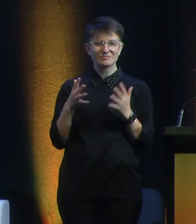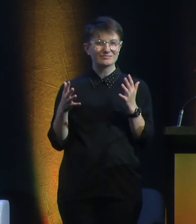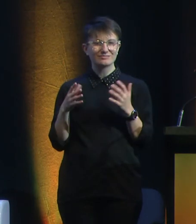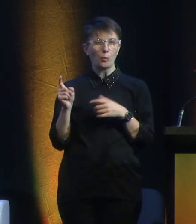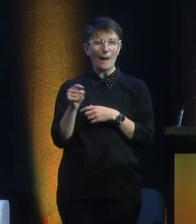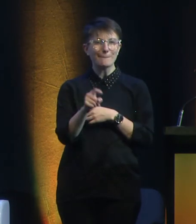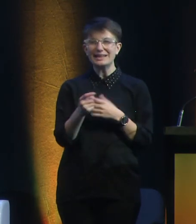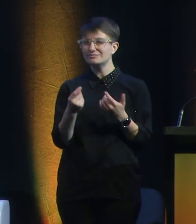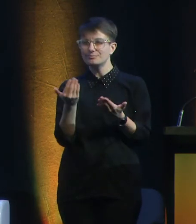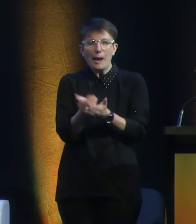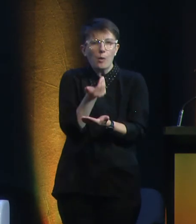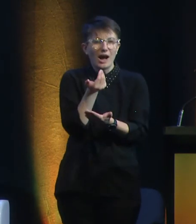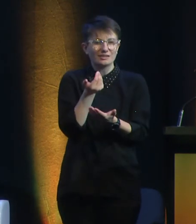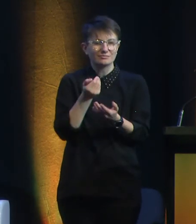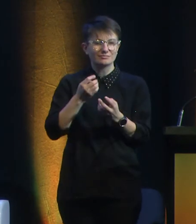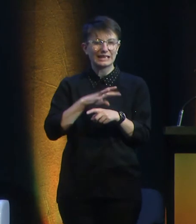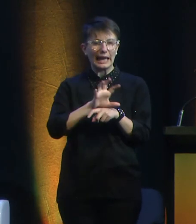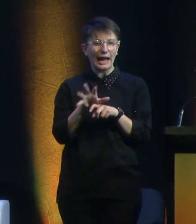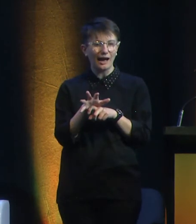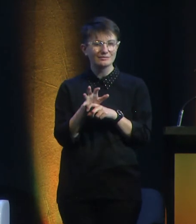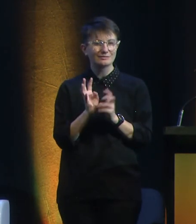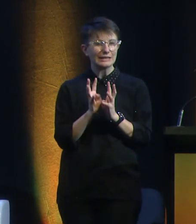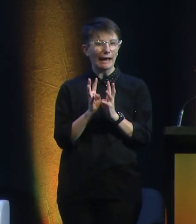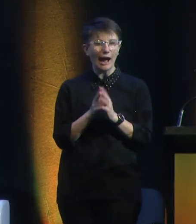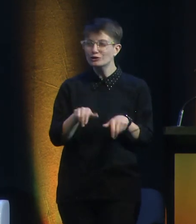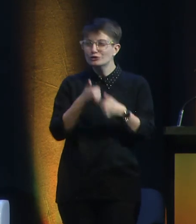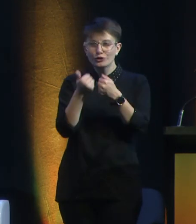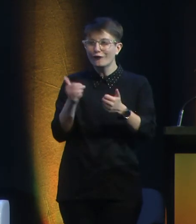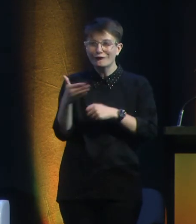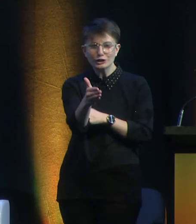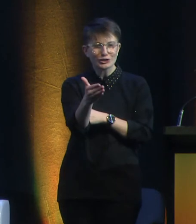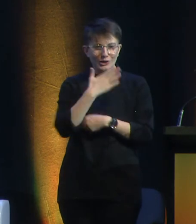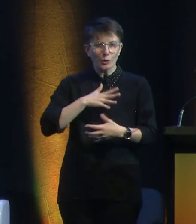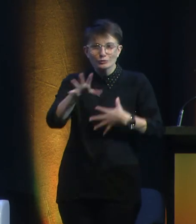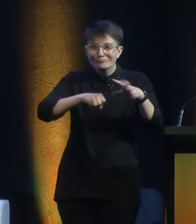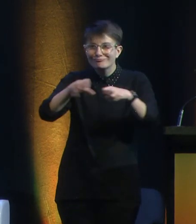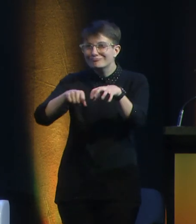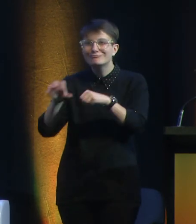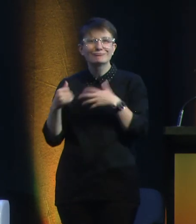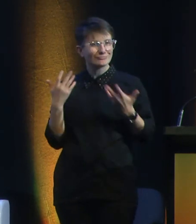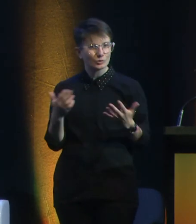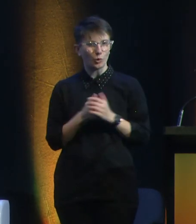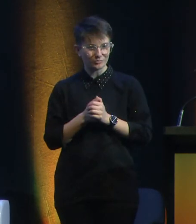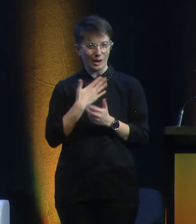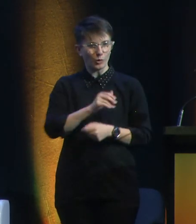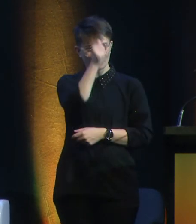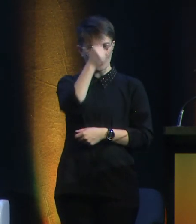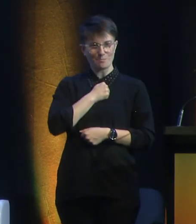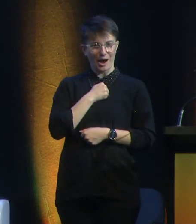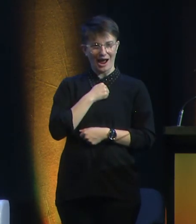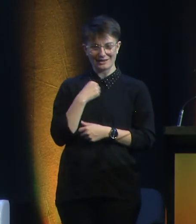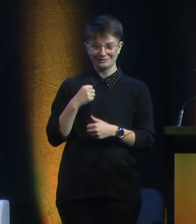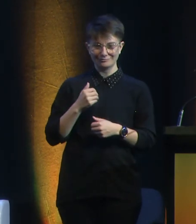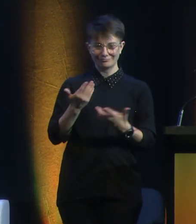pāua and kina and good fish, you know so I want to know that my mokopuna not just in